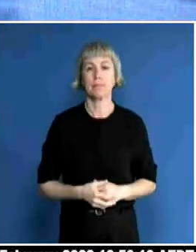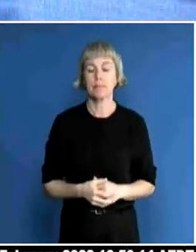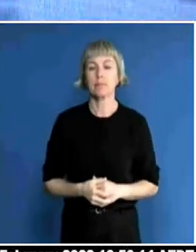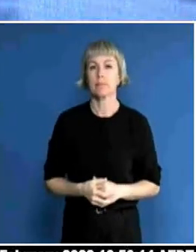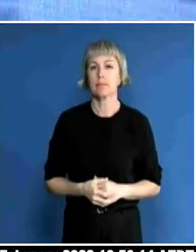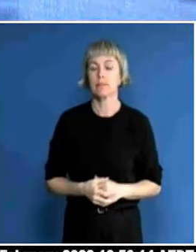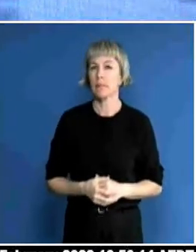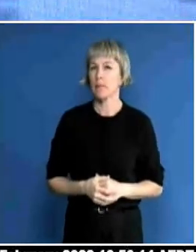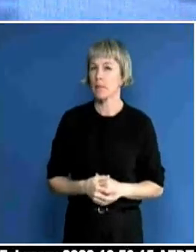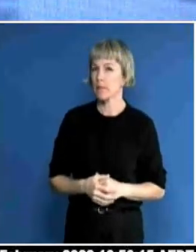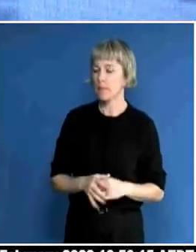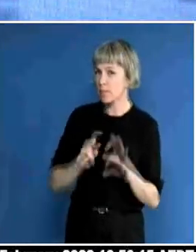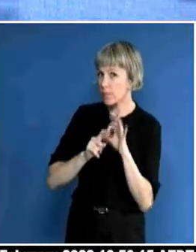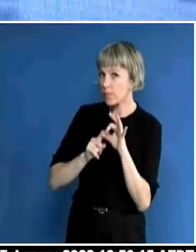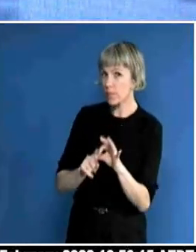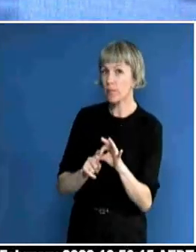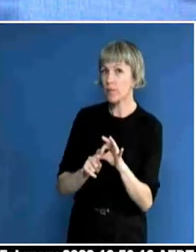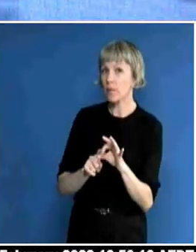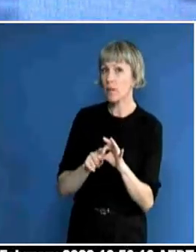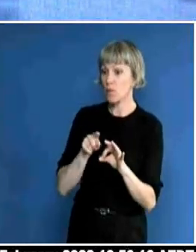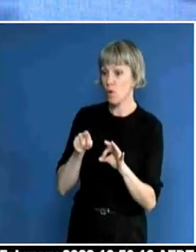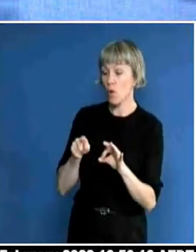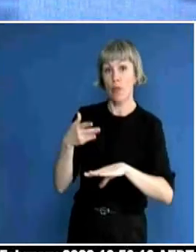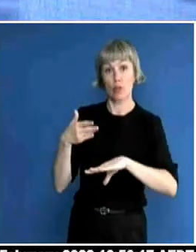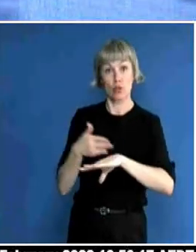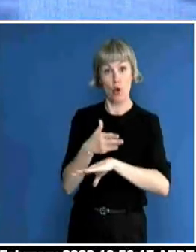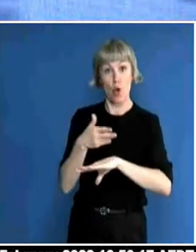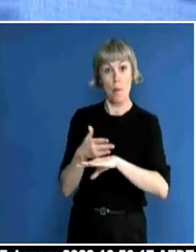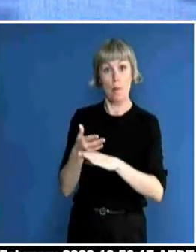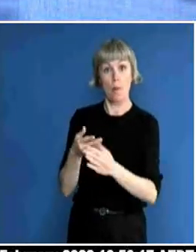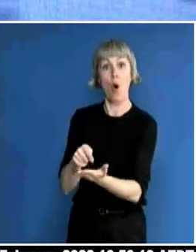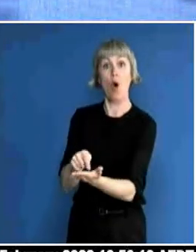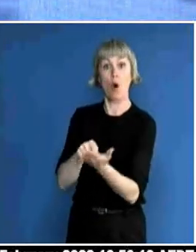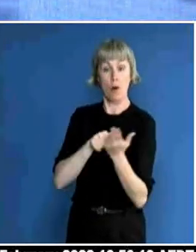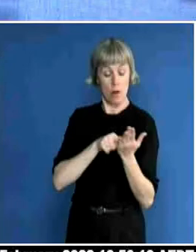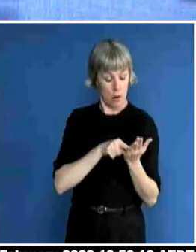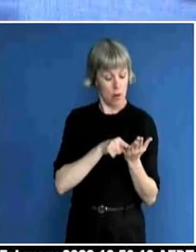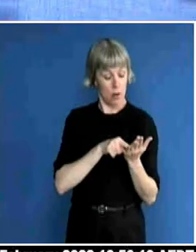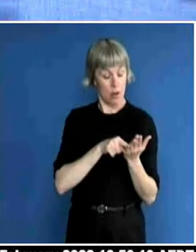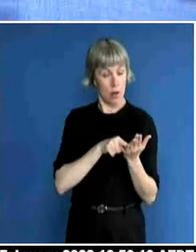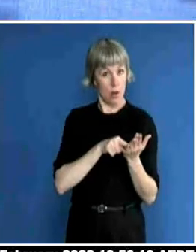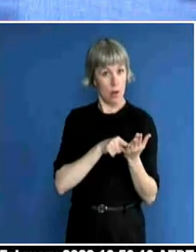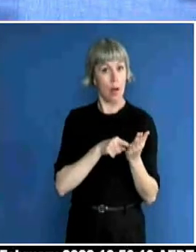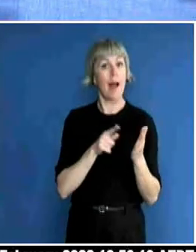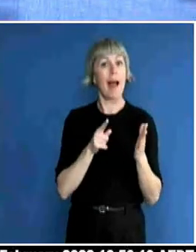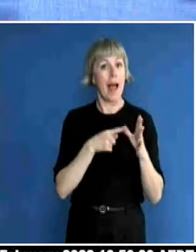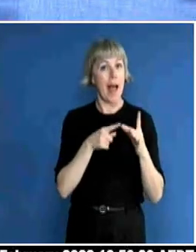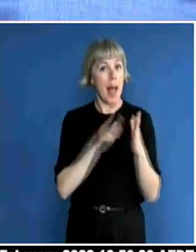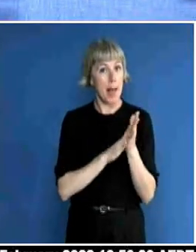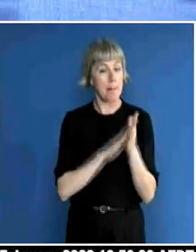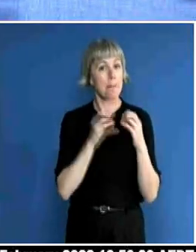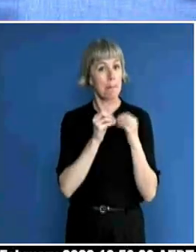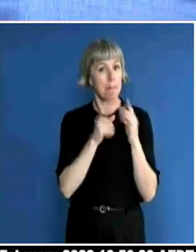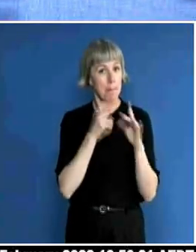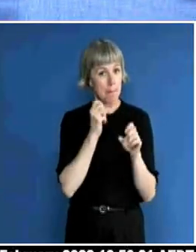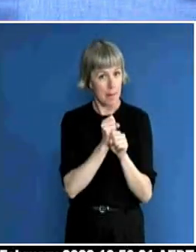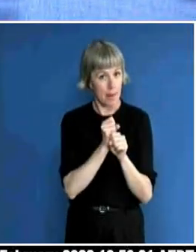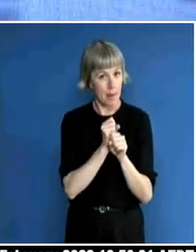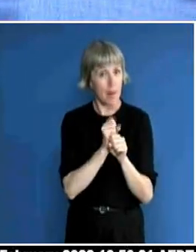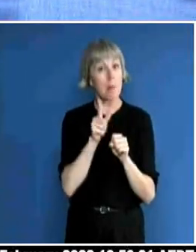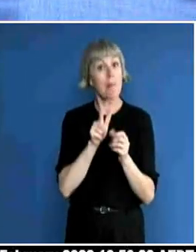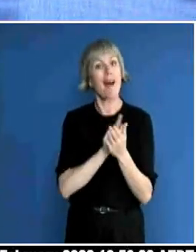came from AimBig, but the contract was from Rehab Management, and you were confused about